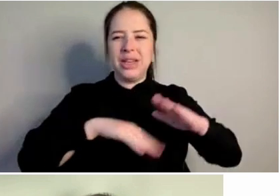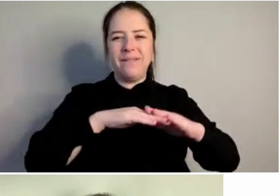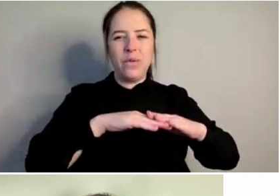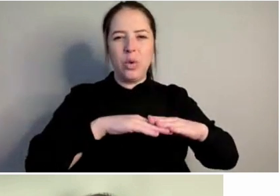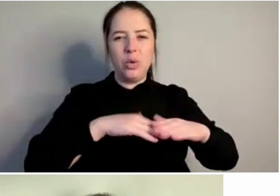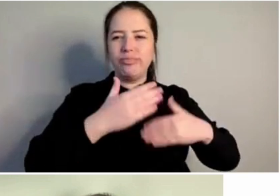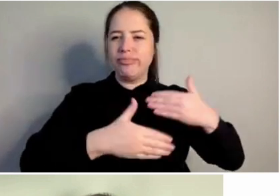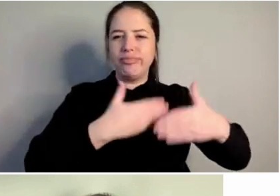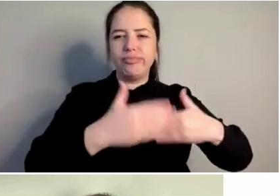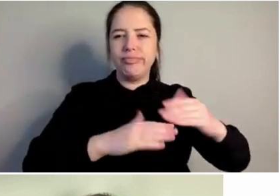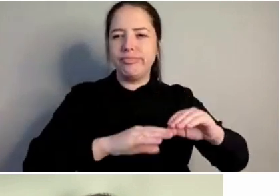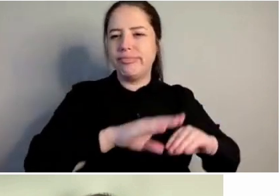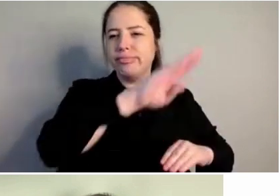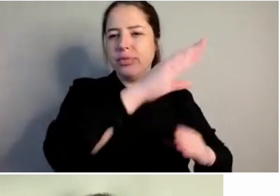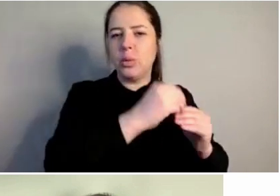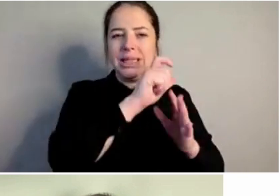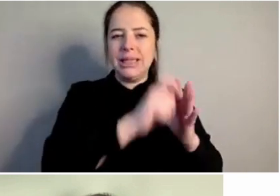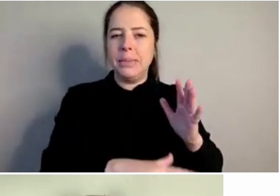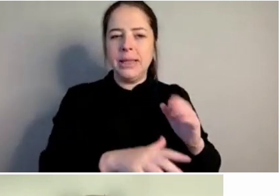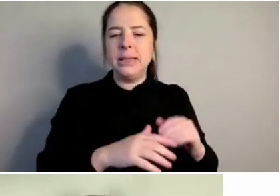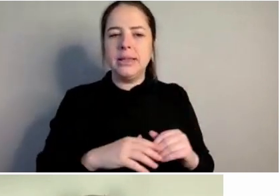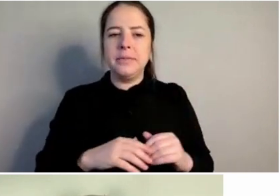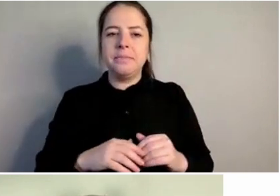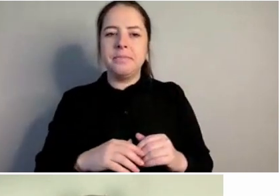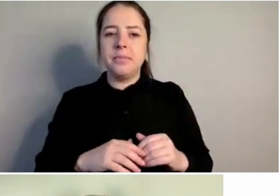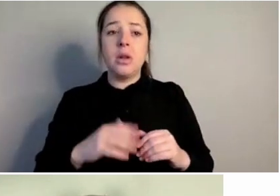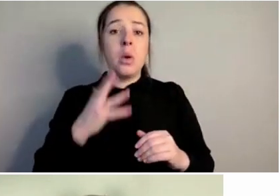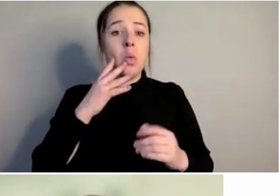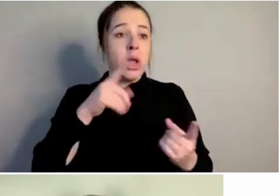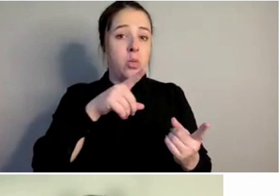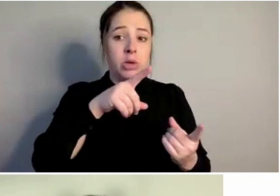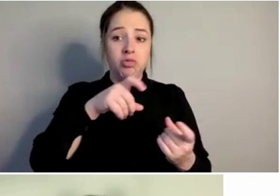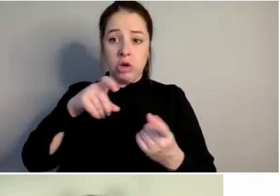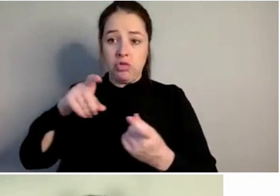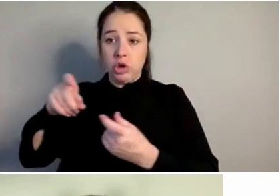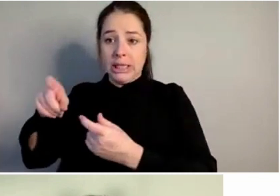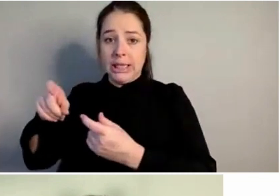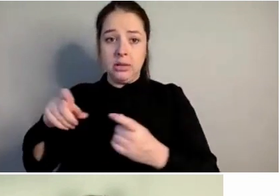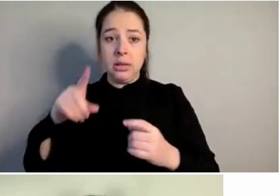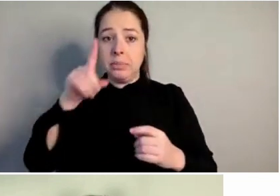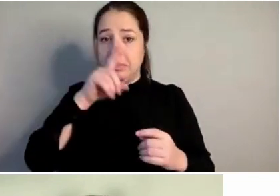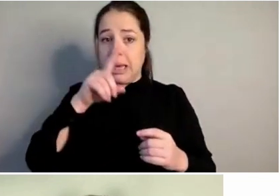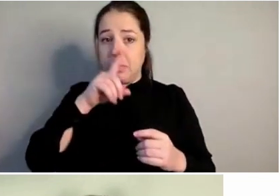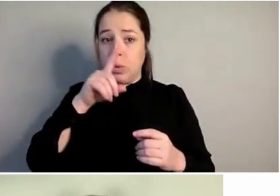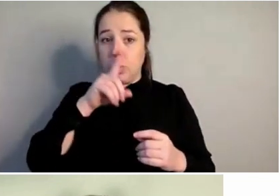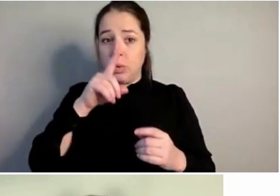I'm thinking if there's more that can be done when we are recruiting, whether there's more work that we can do with, (Sam coughs)